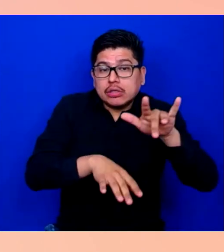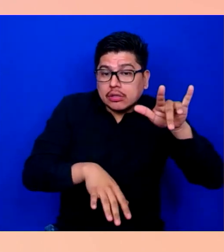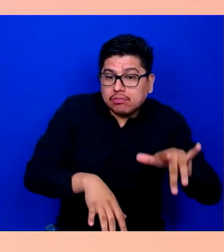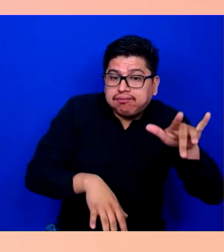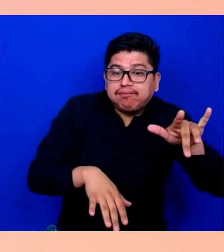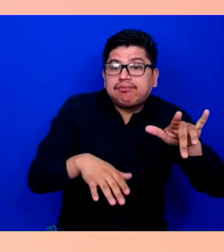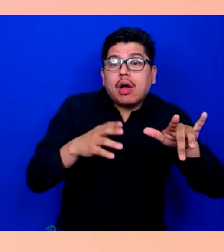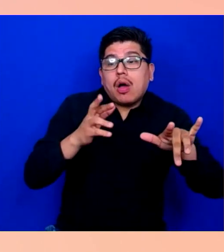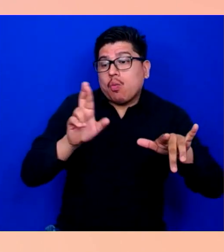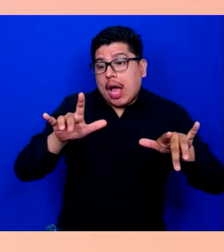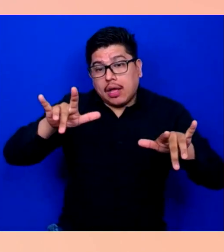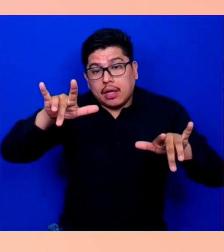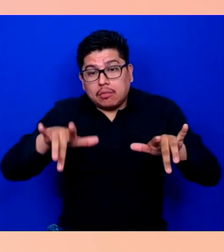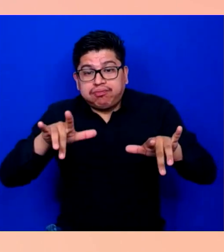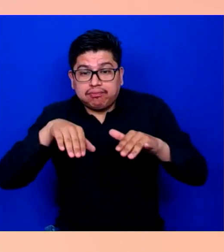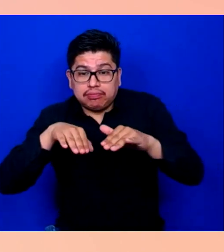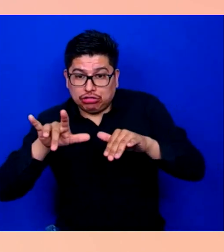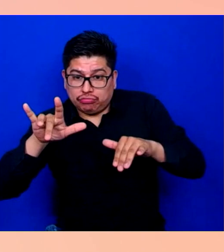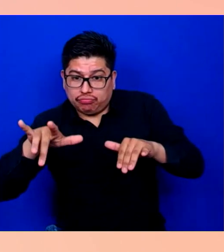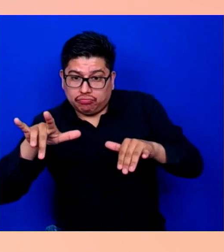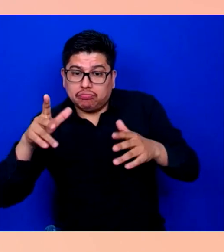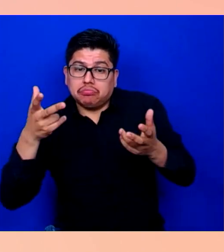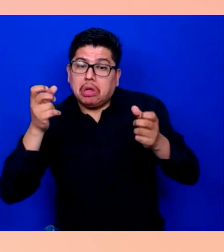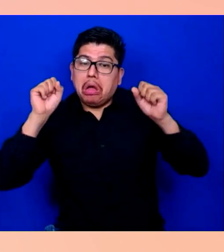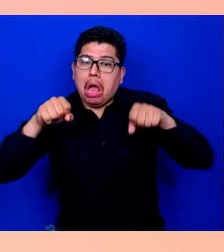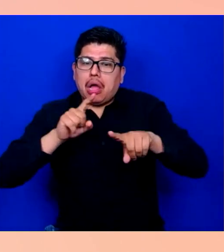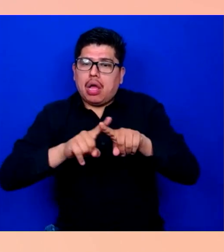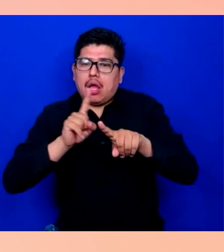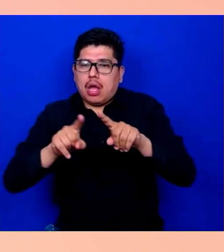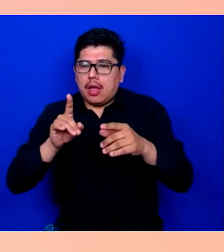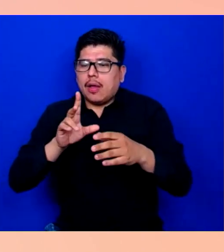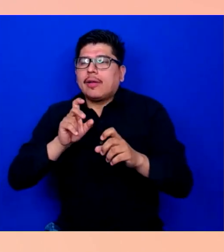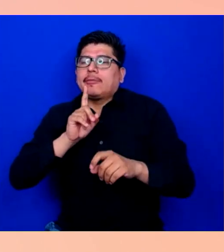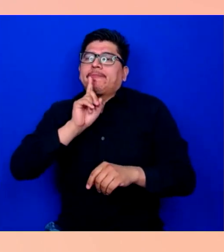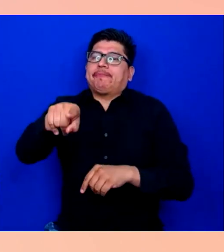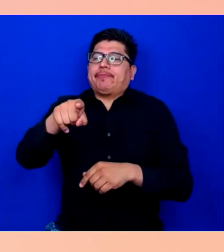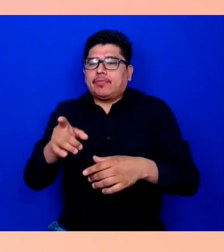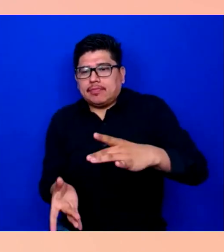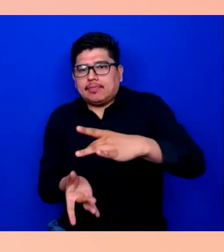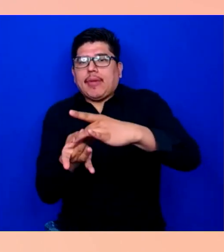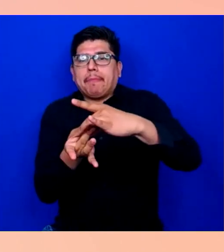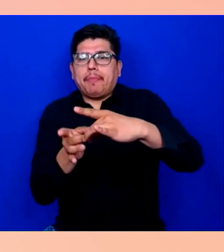and sending messages is so much easier. But say my left hand is on